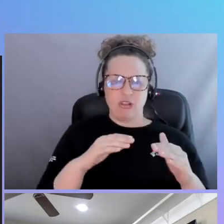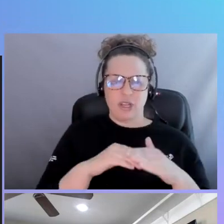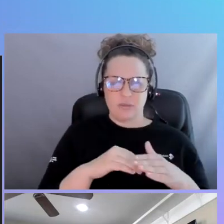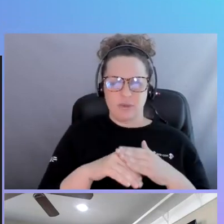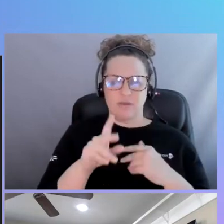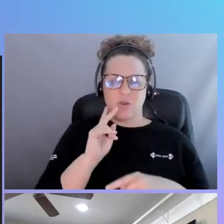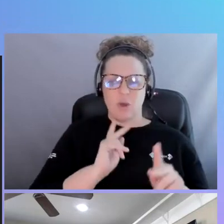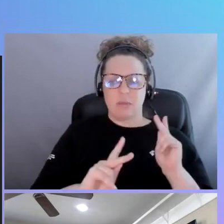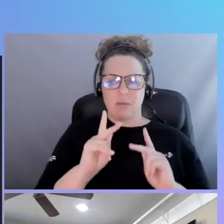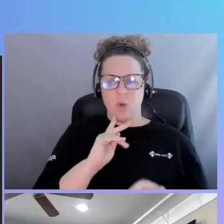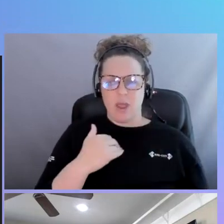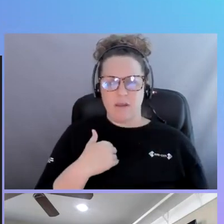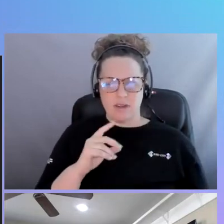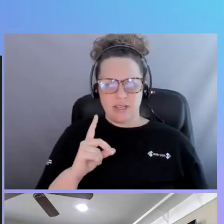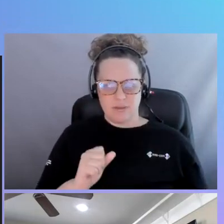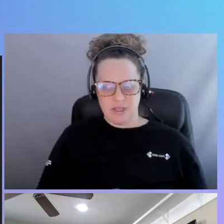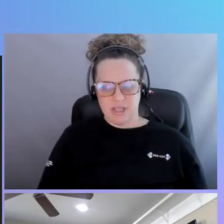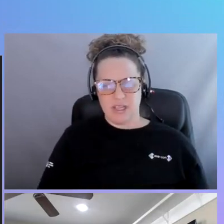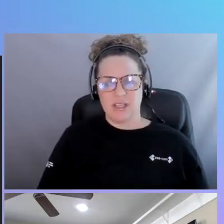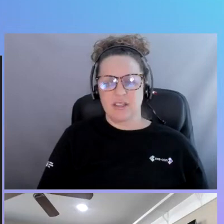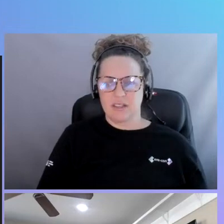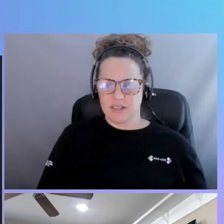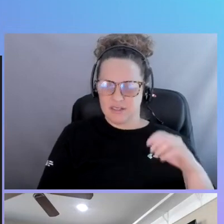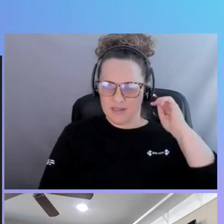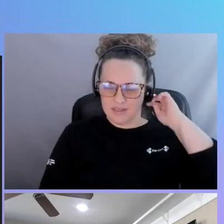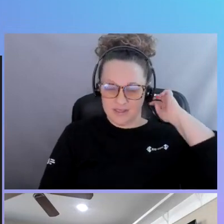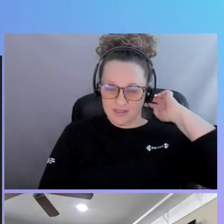who have disabilities. That is a very true statement. I'm not